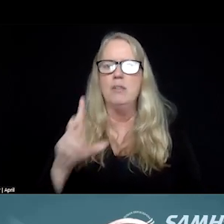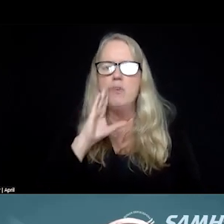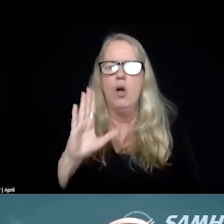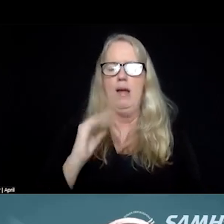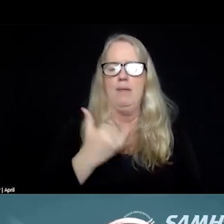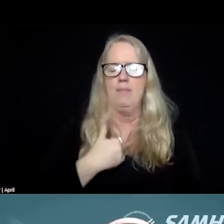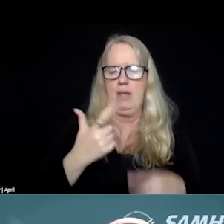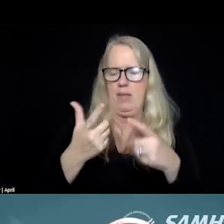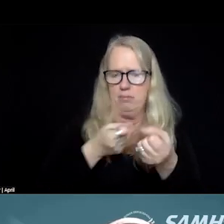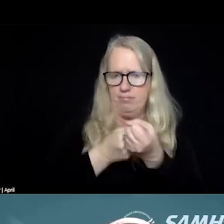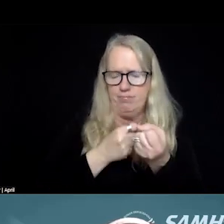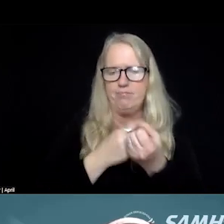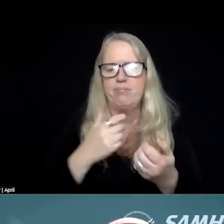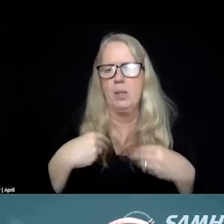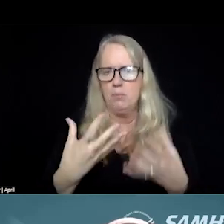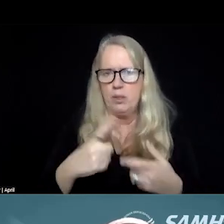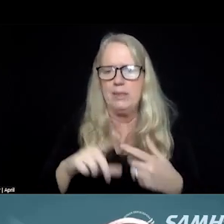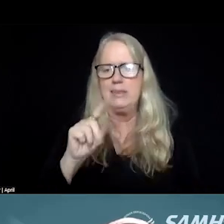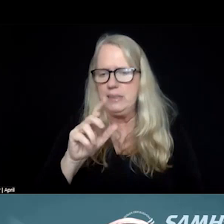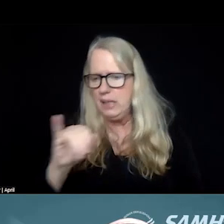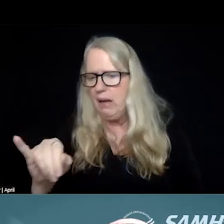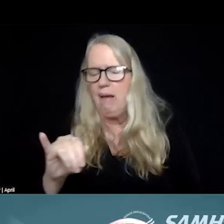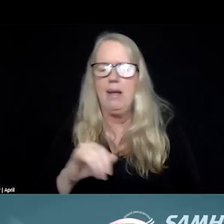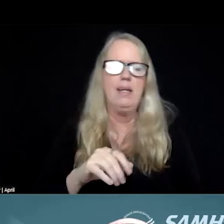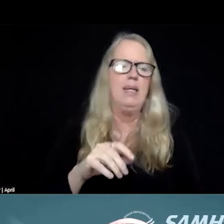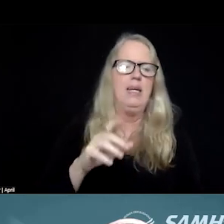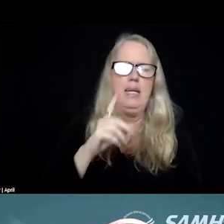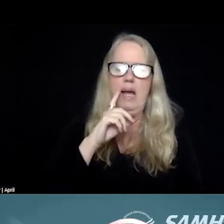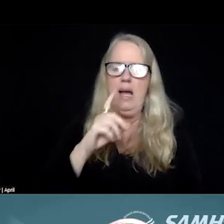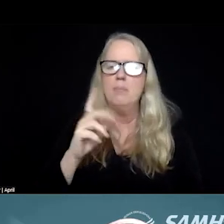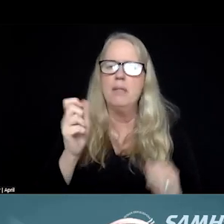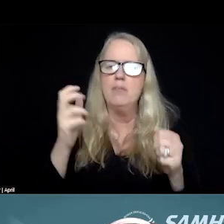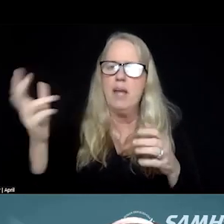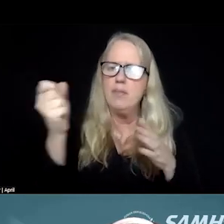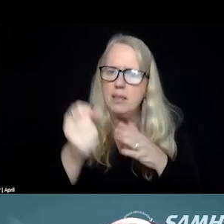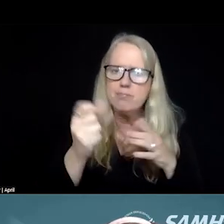TO BRING TOGETHER TTI'S IN THE FUTURE AND HEAR MORE ABOUT WHAT THEY DONE.